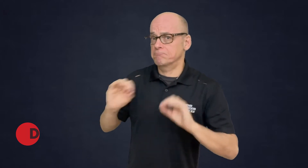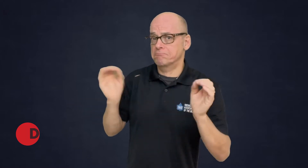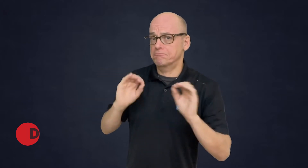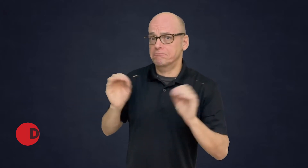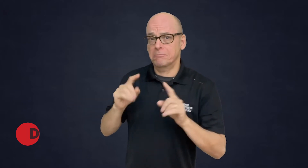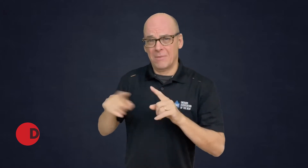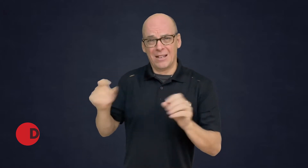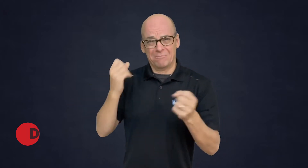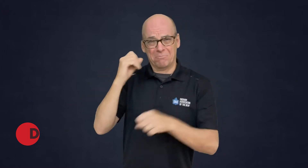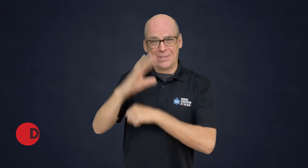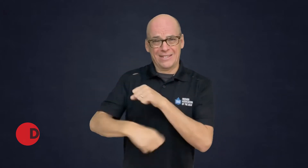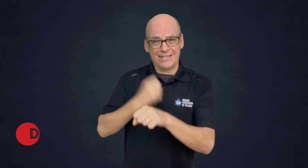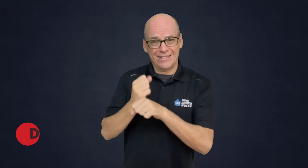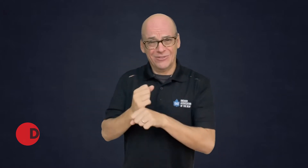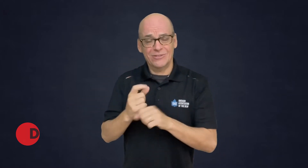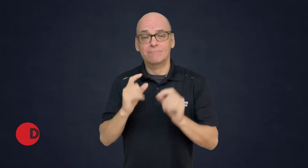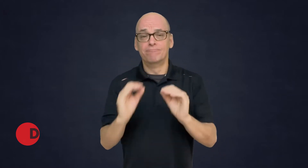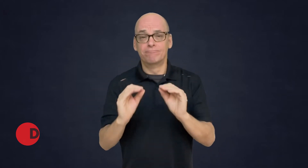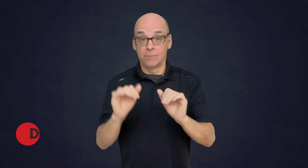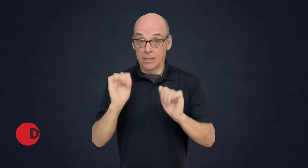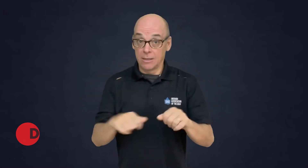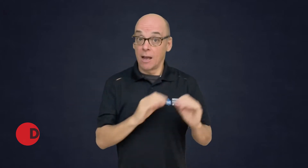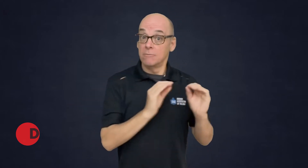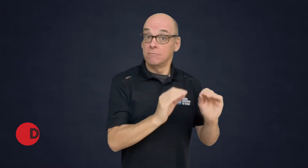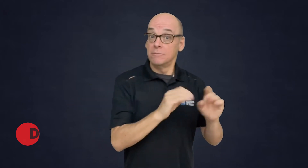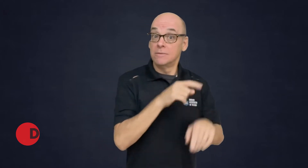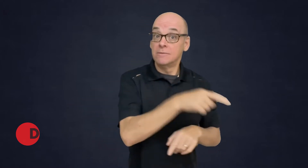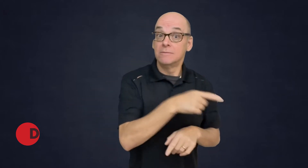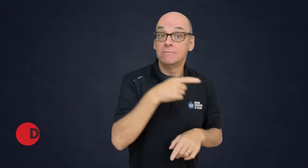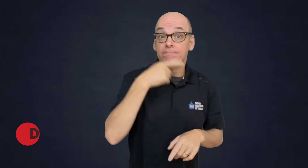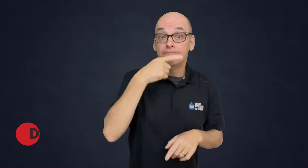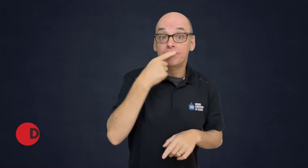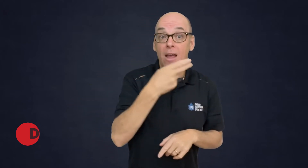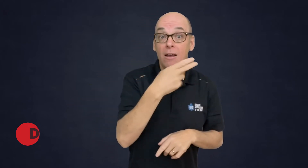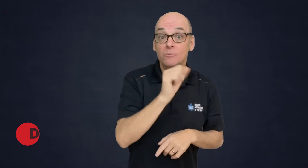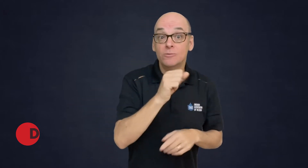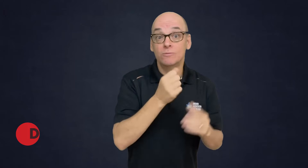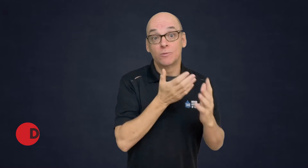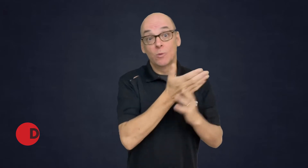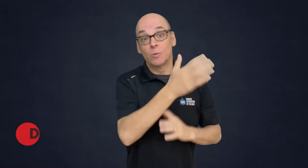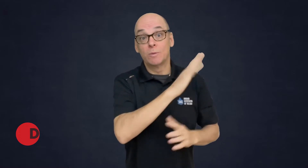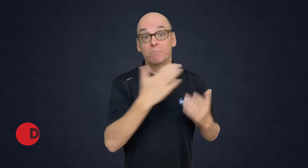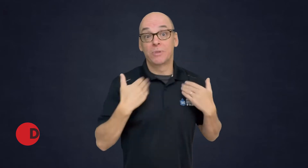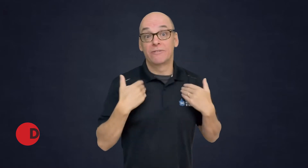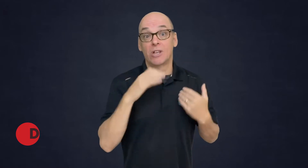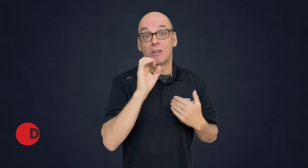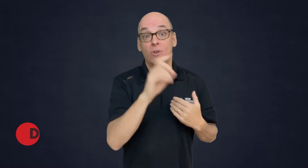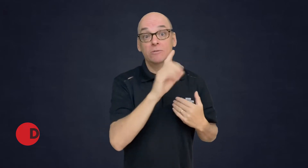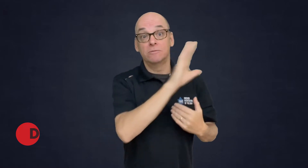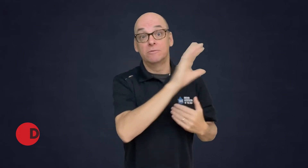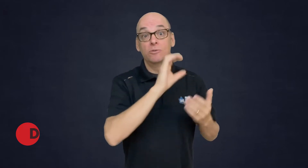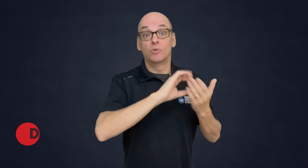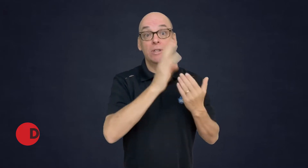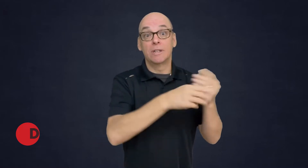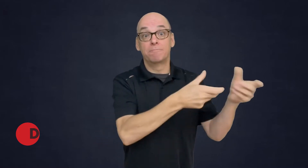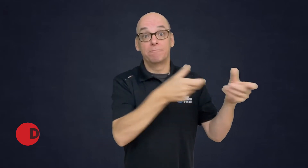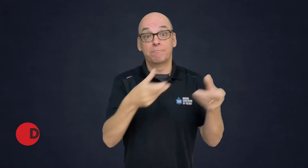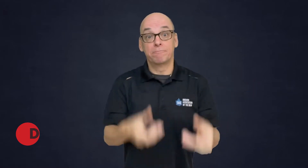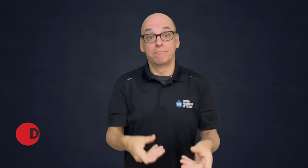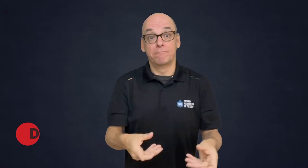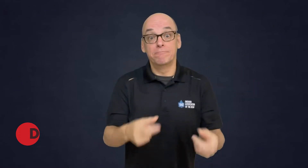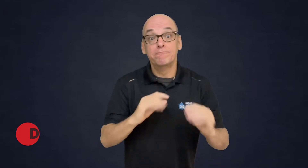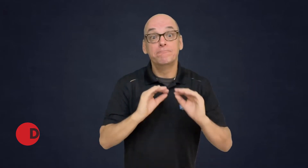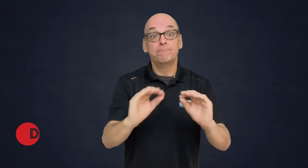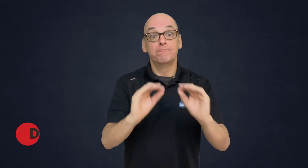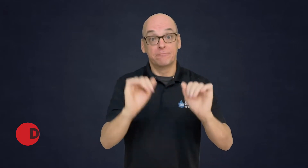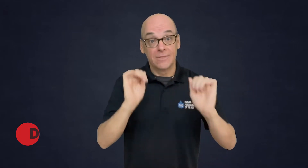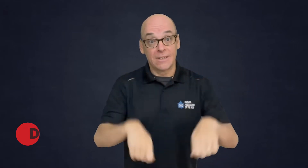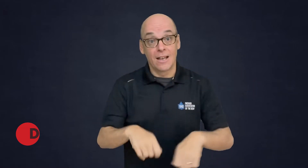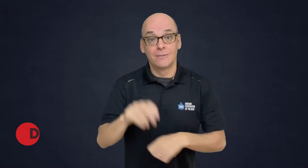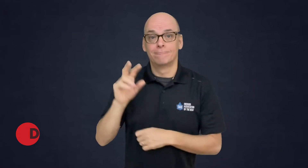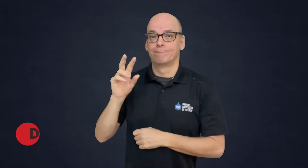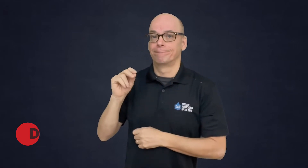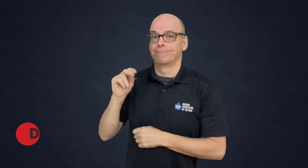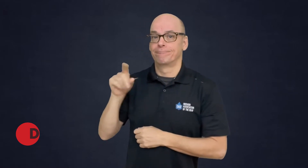the ASL curriculum at hearing schools through the Minister of Education.